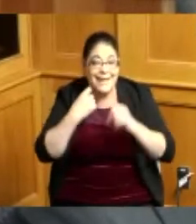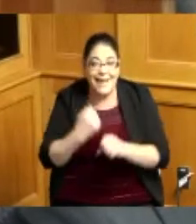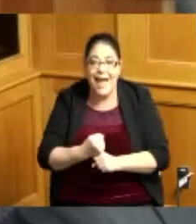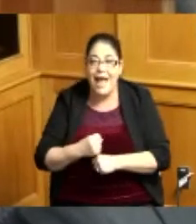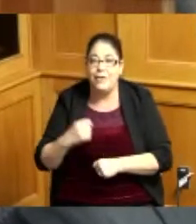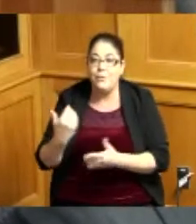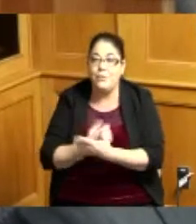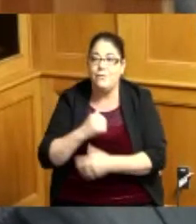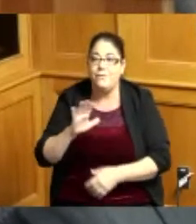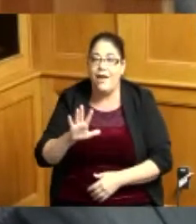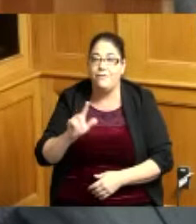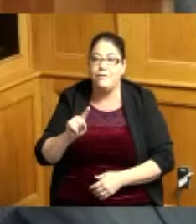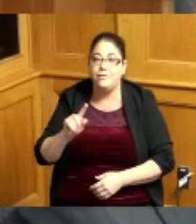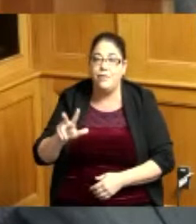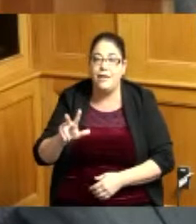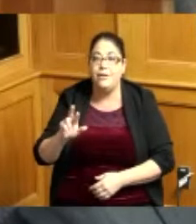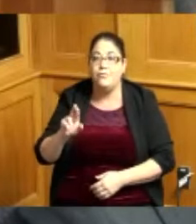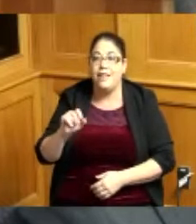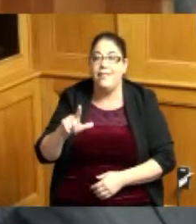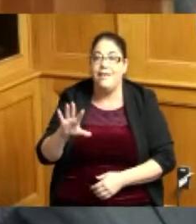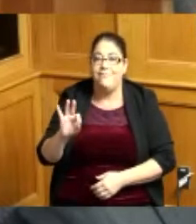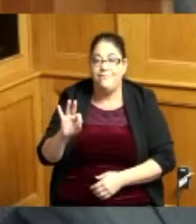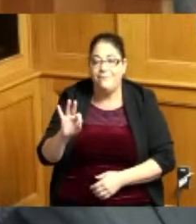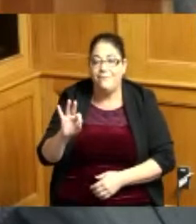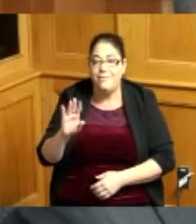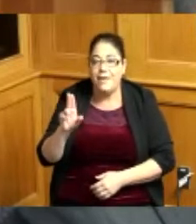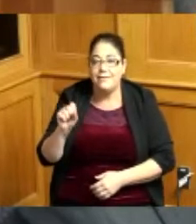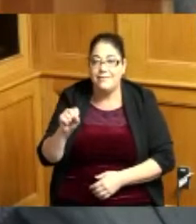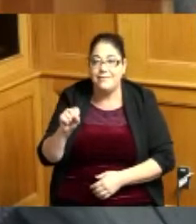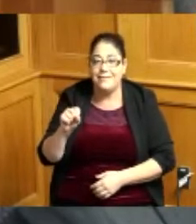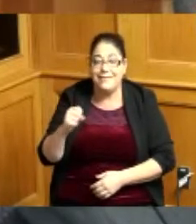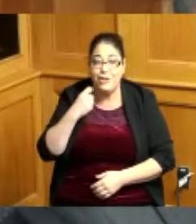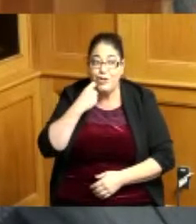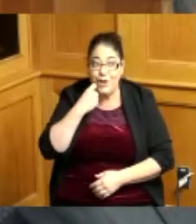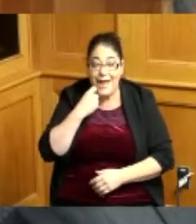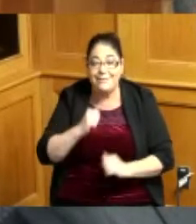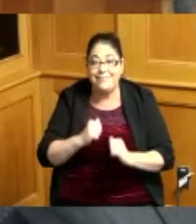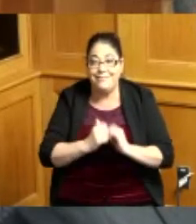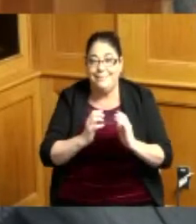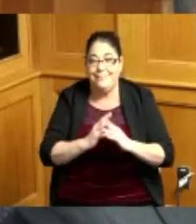back out and we had the relief-a-thon in Woodlawn as well so there are all these efforts happening